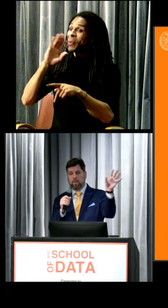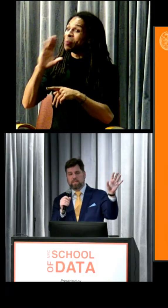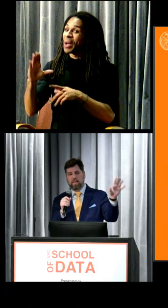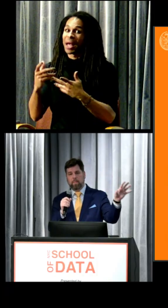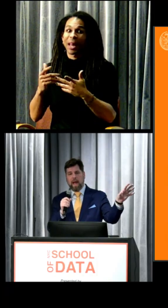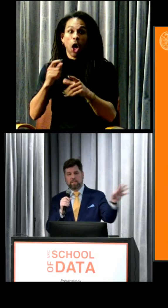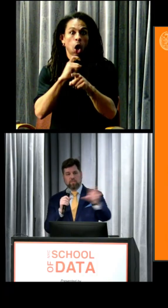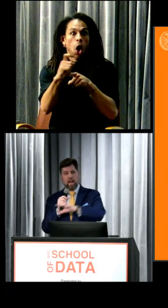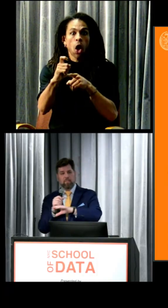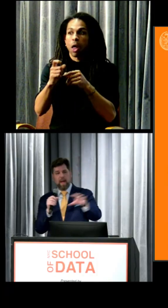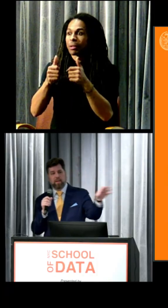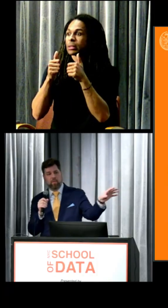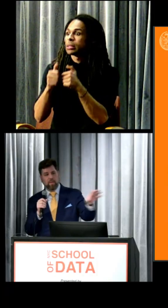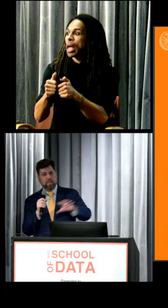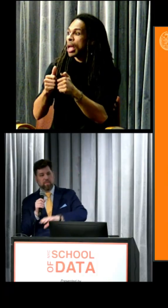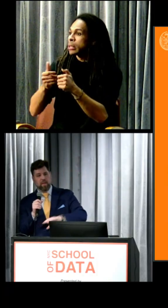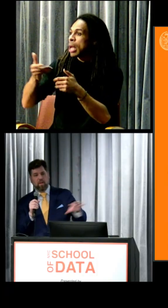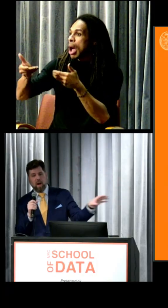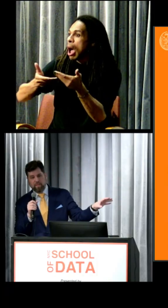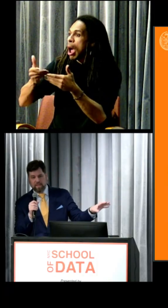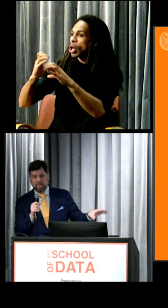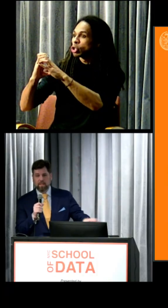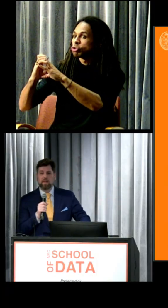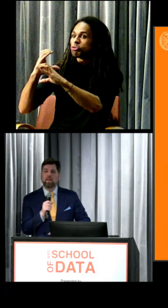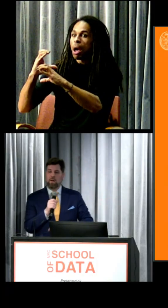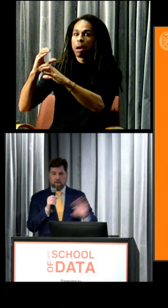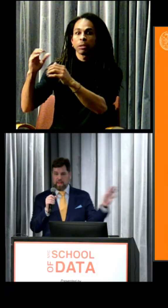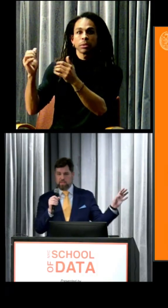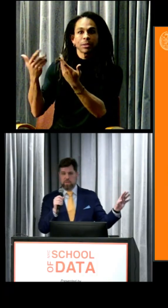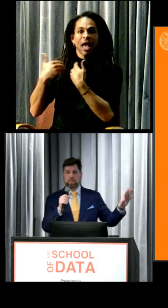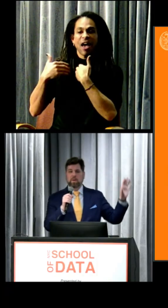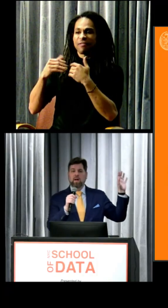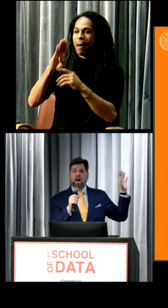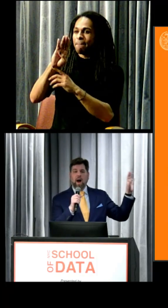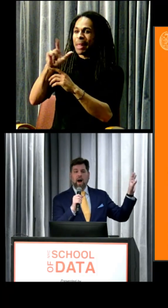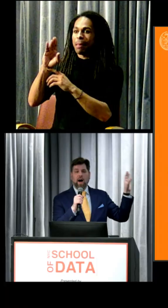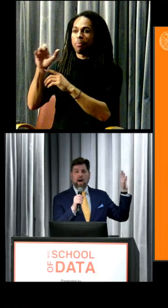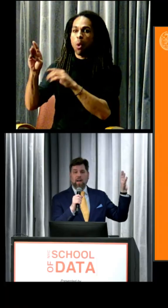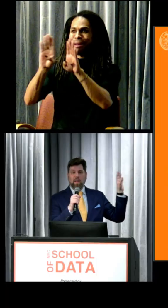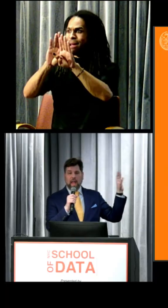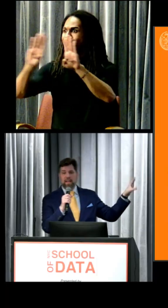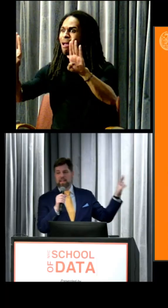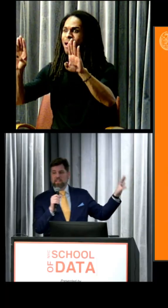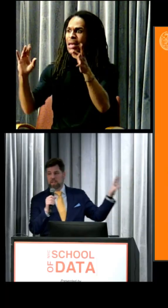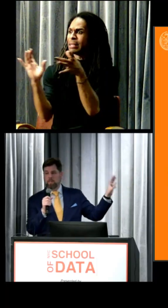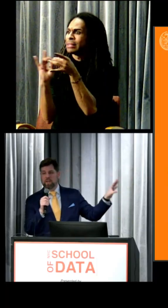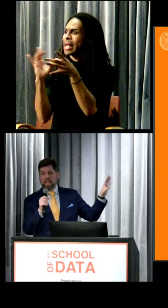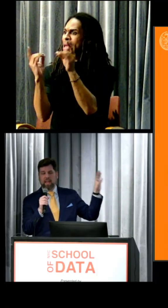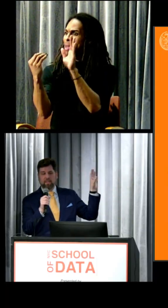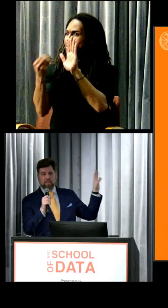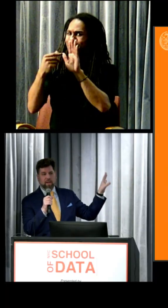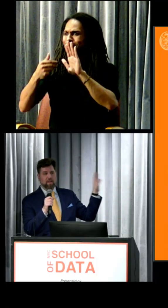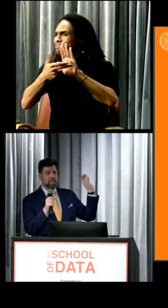And so that precluded camera-based technologies that just wouldn't have the consistency of